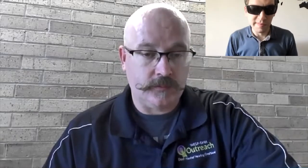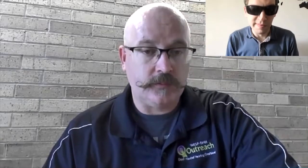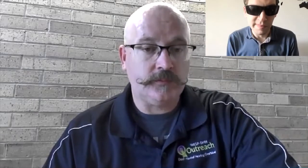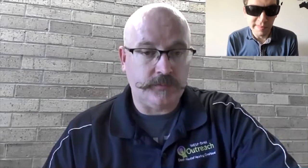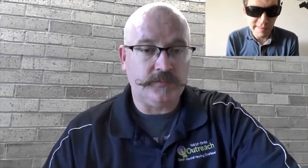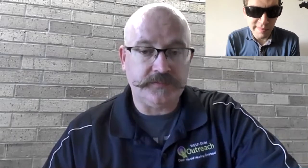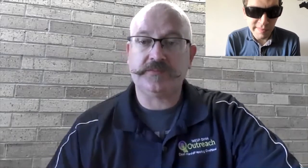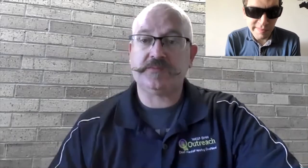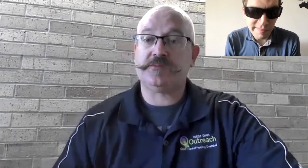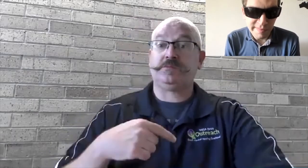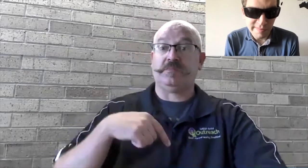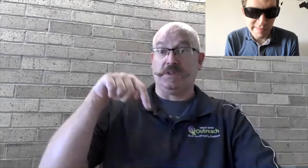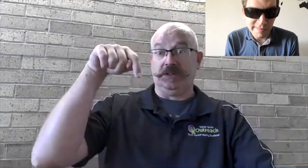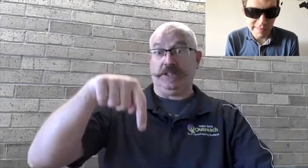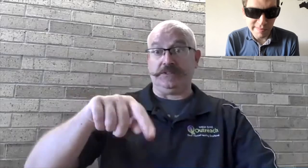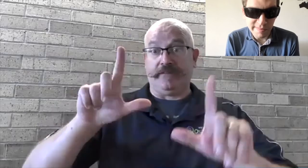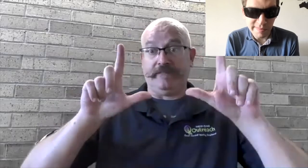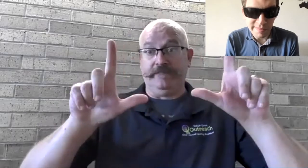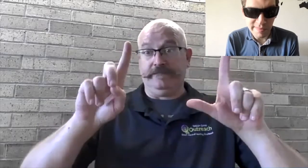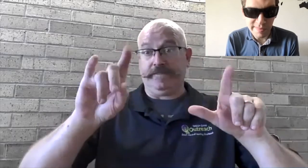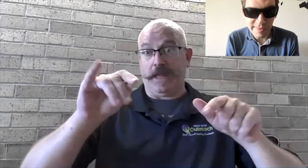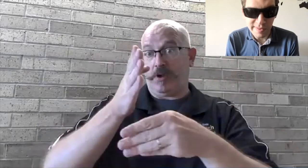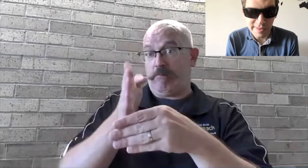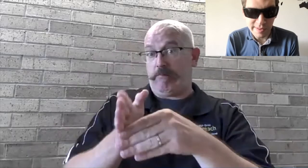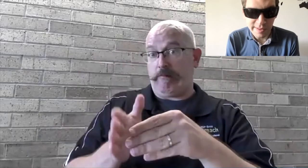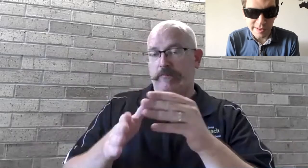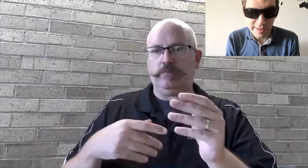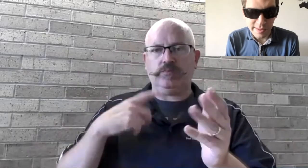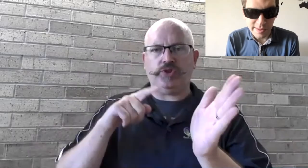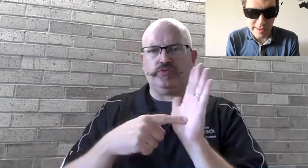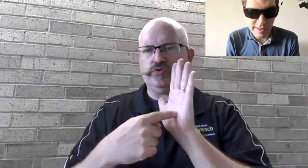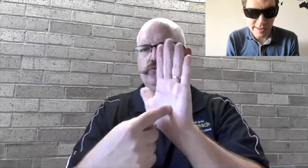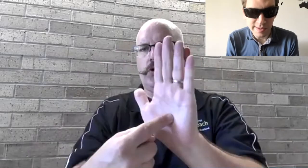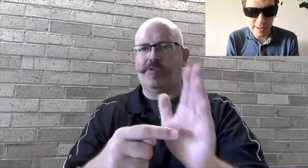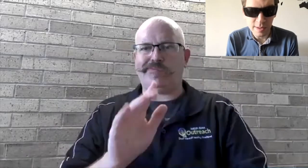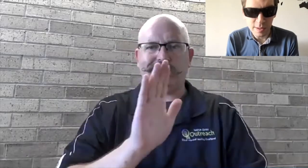Yes, you're all welcome to join our app and to learn something and help our community grow.